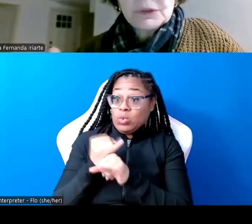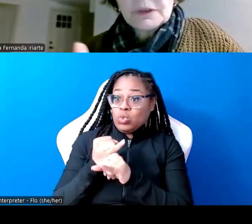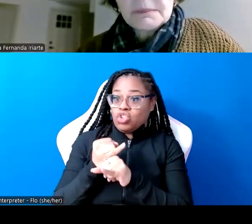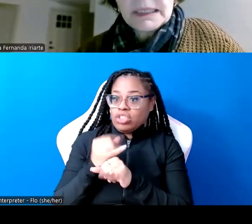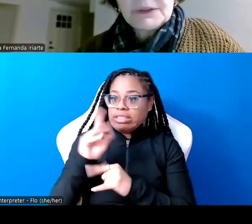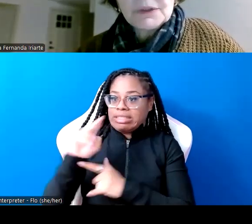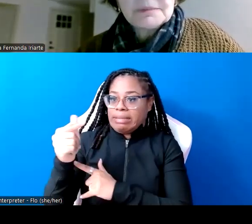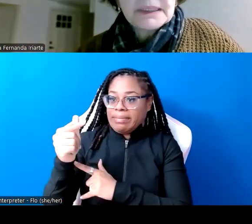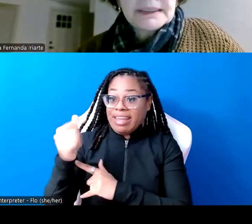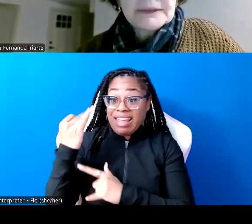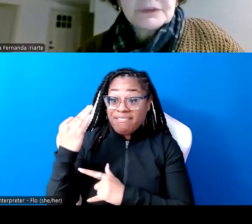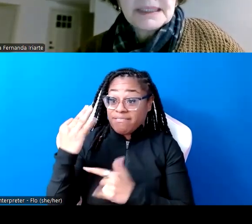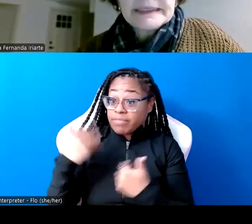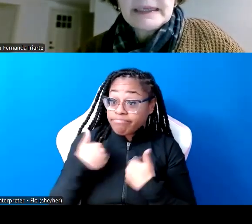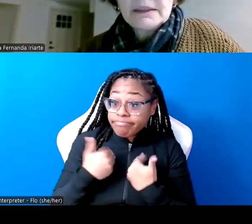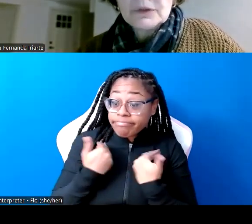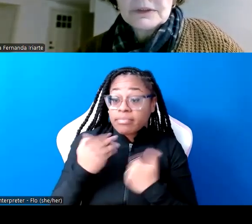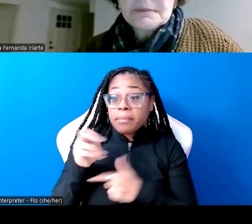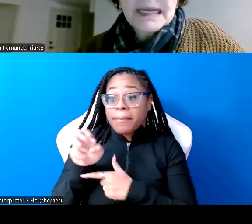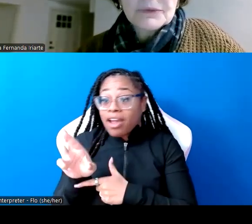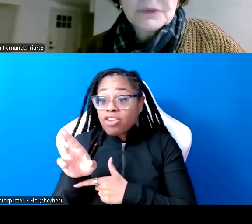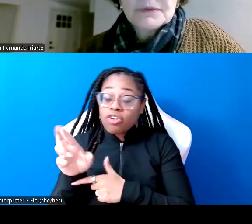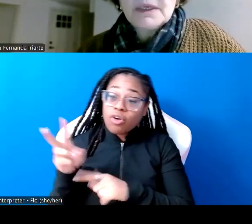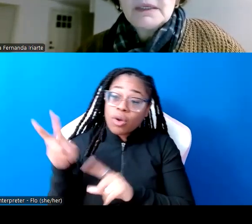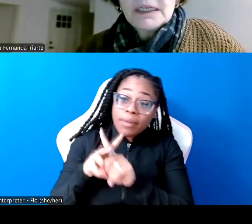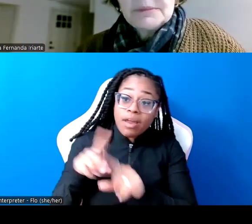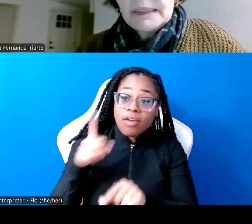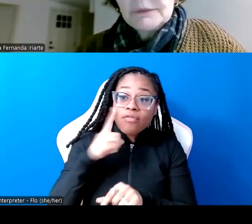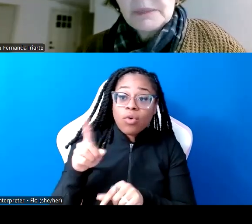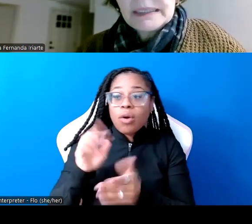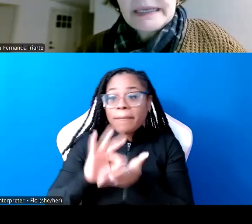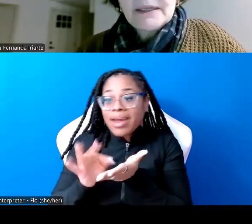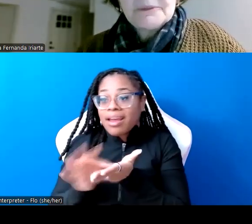If you're a minor applying for Medi-Cal or a spouse applying for Medi-Cal,